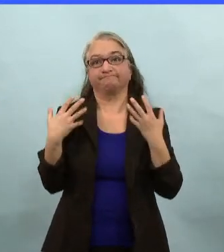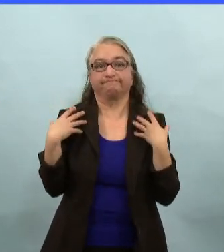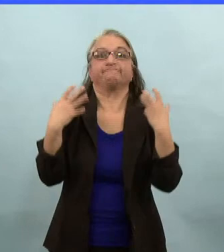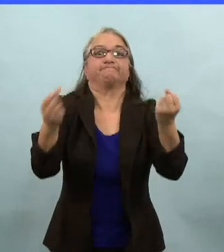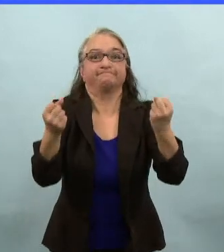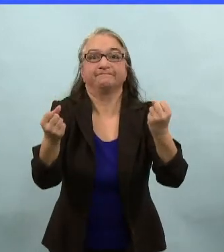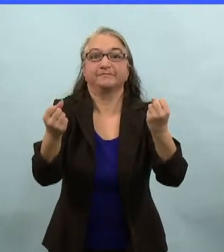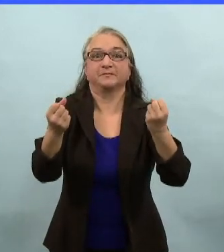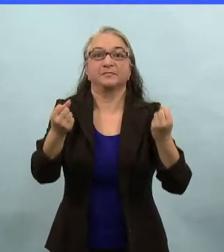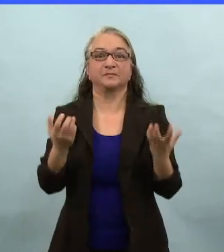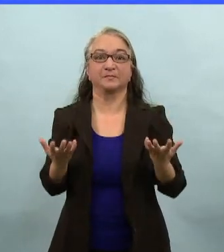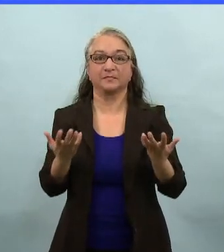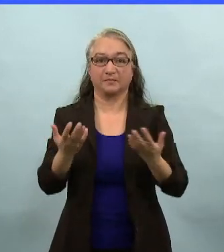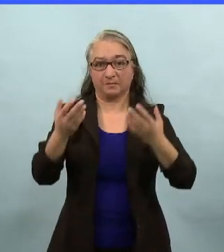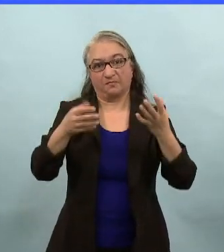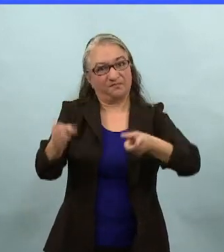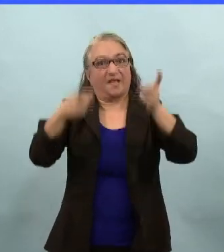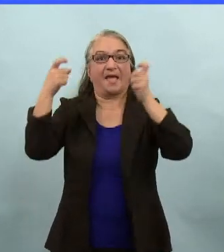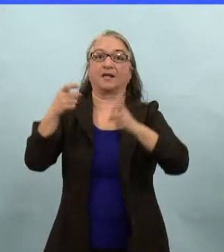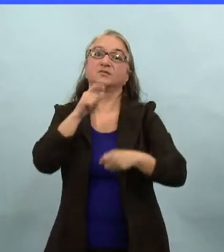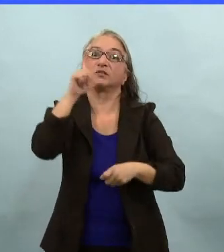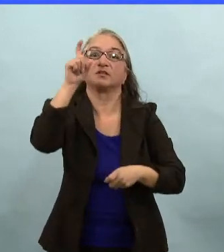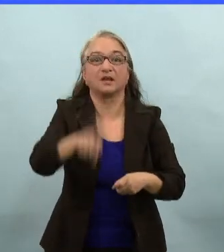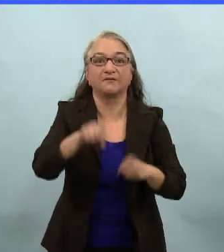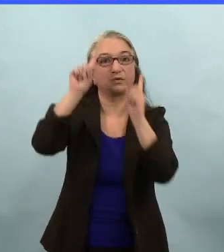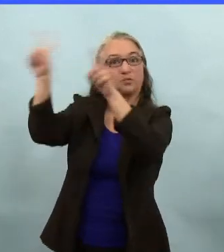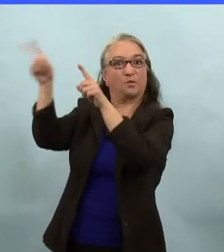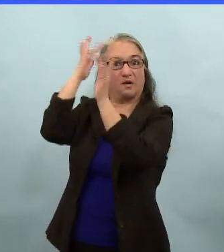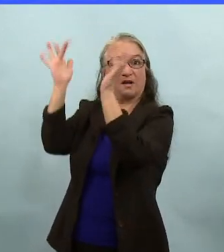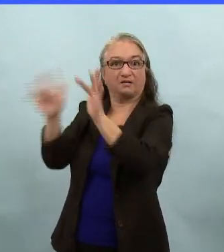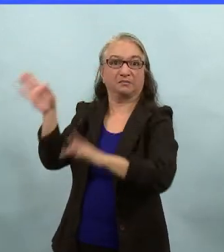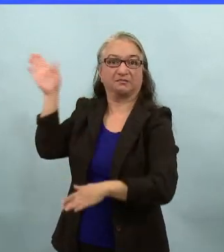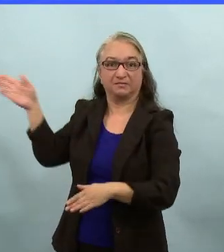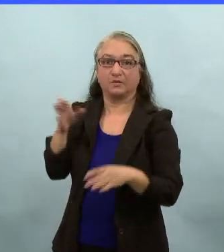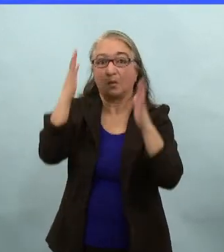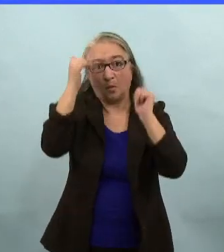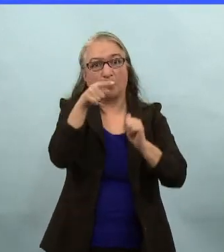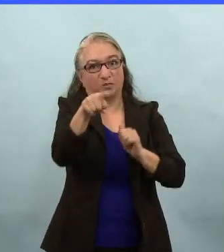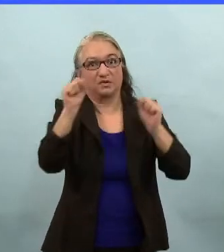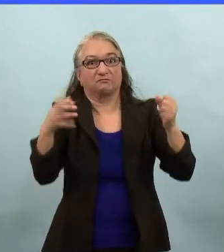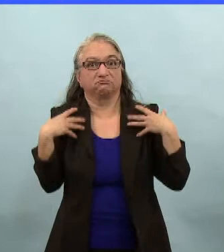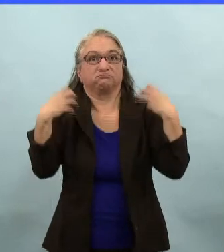so we are focused on what is happening in our icus as i mentioned in my comments earlier